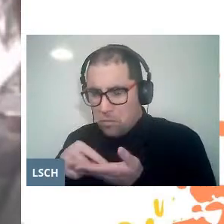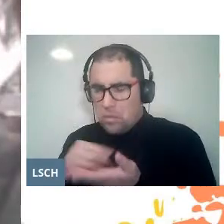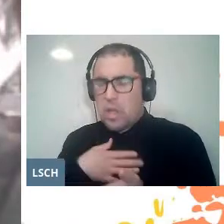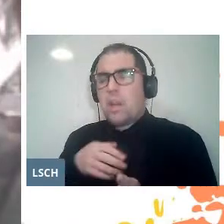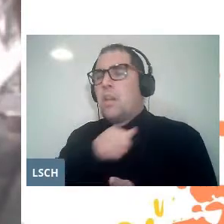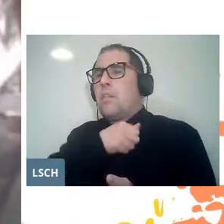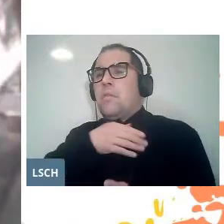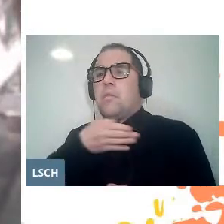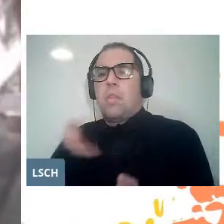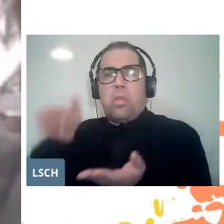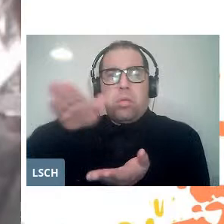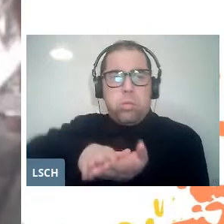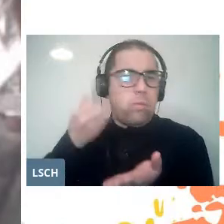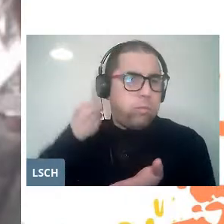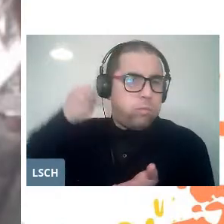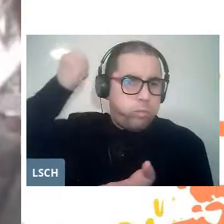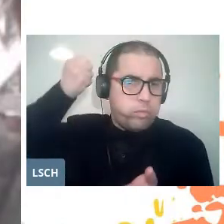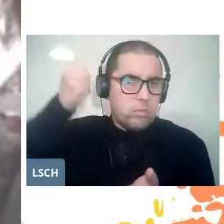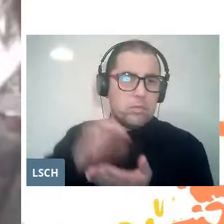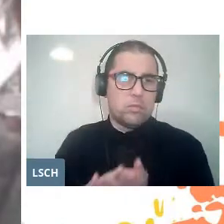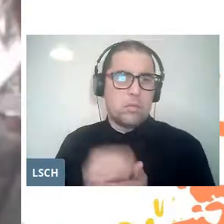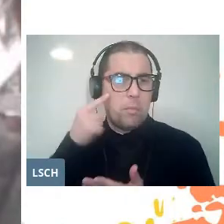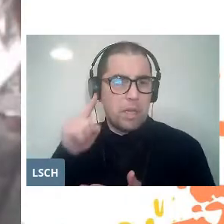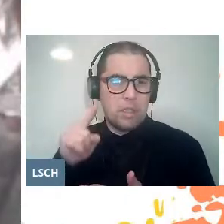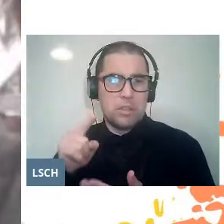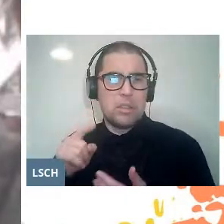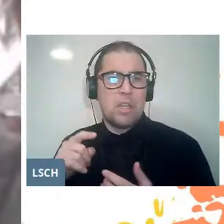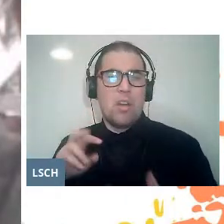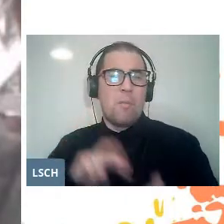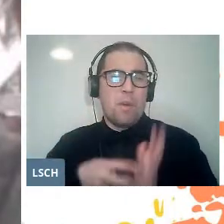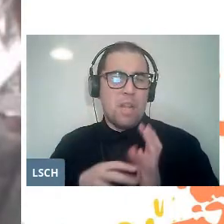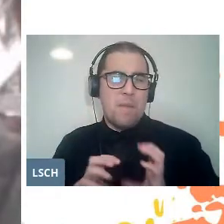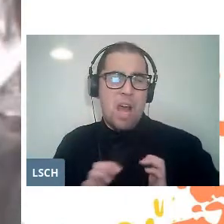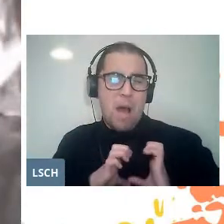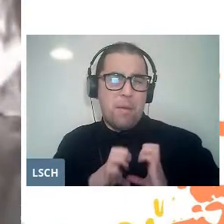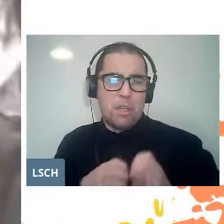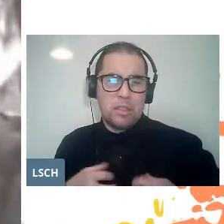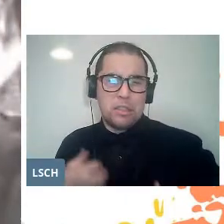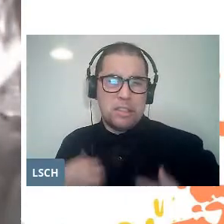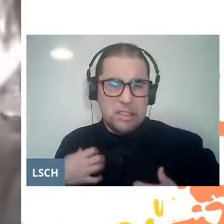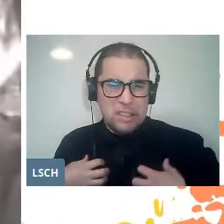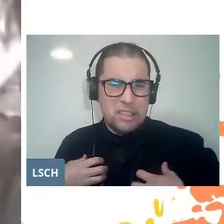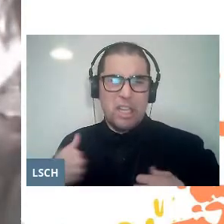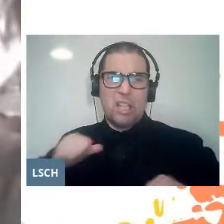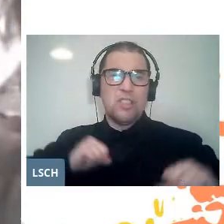Product of loving despair, unrequited love.